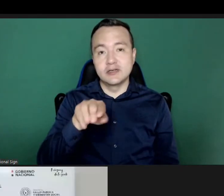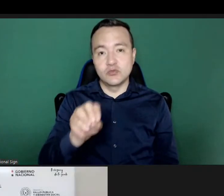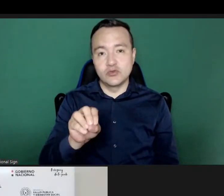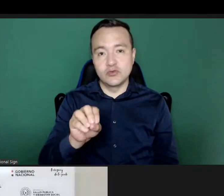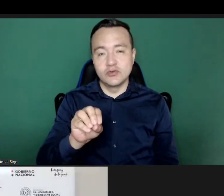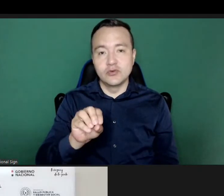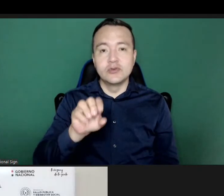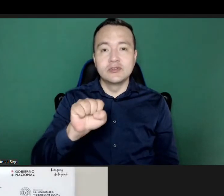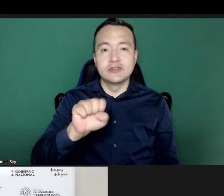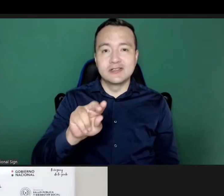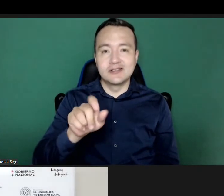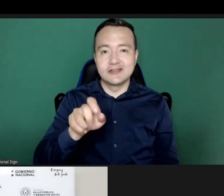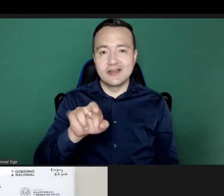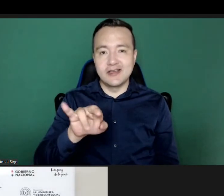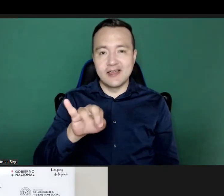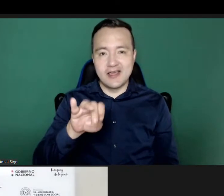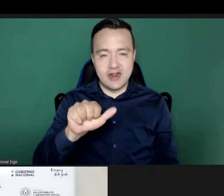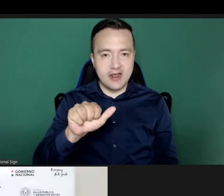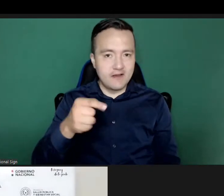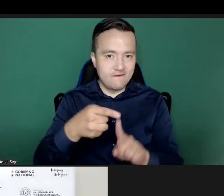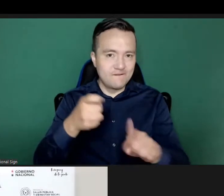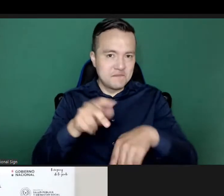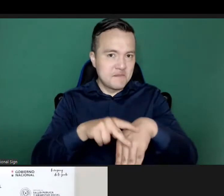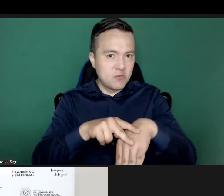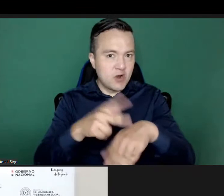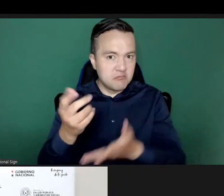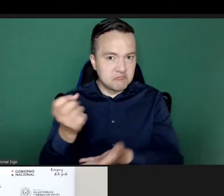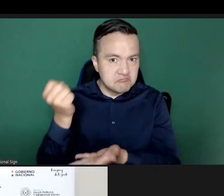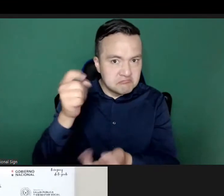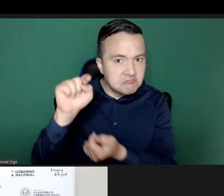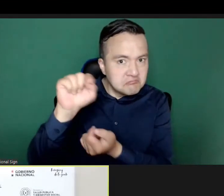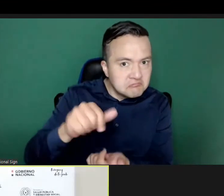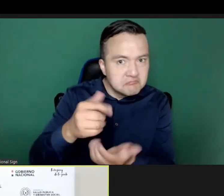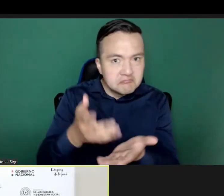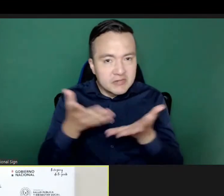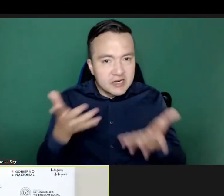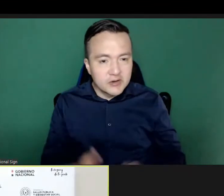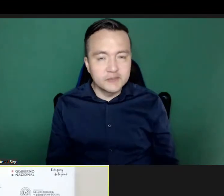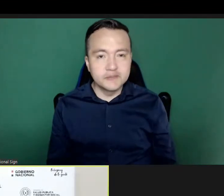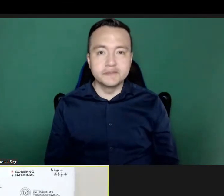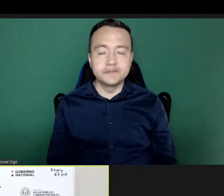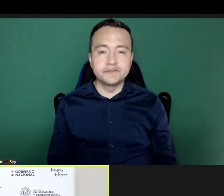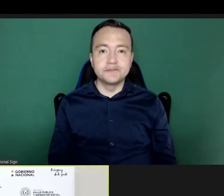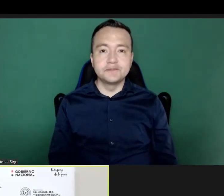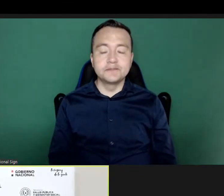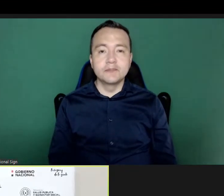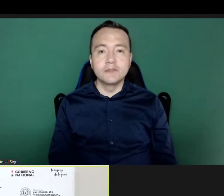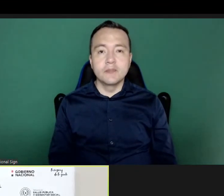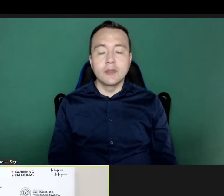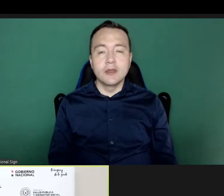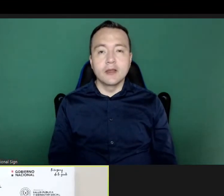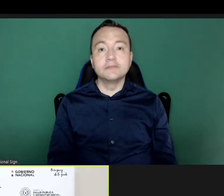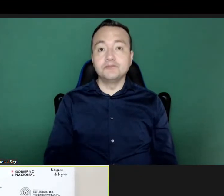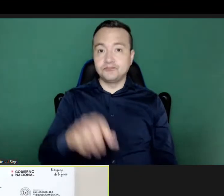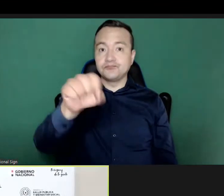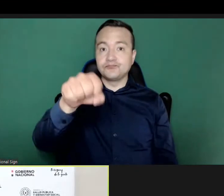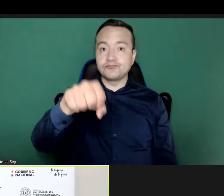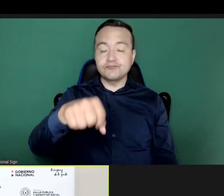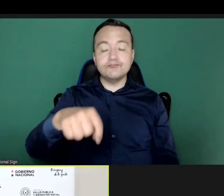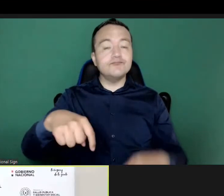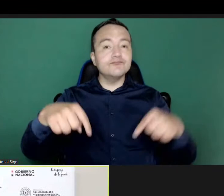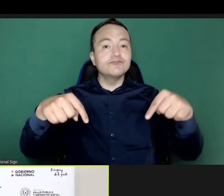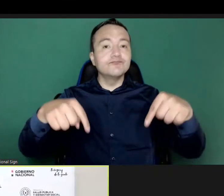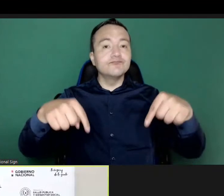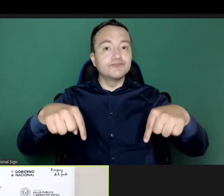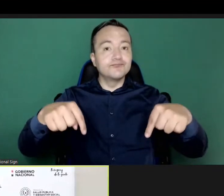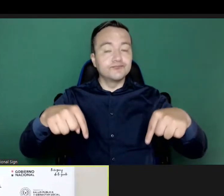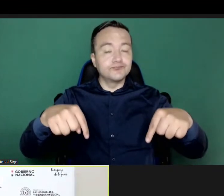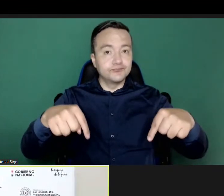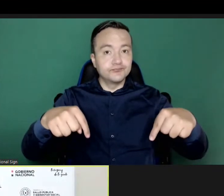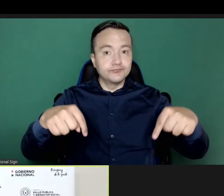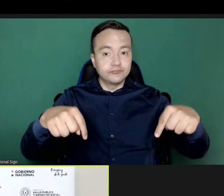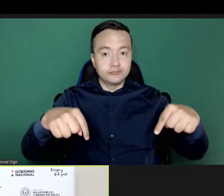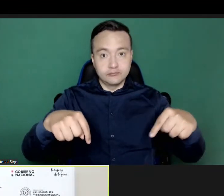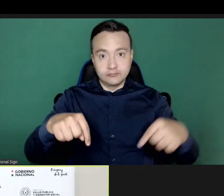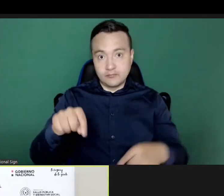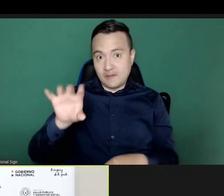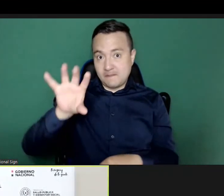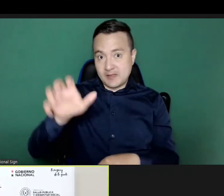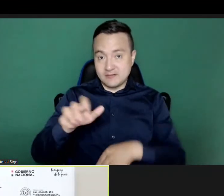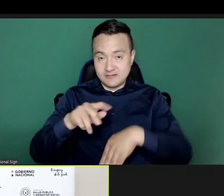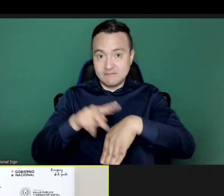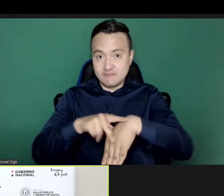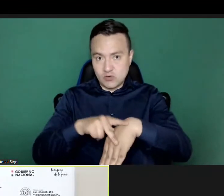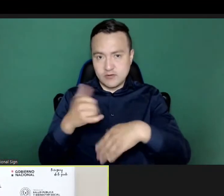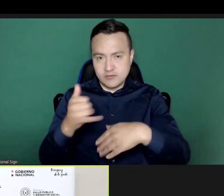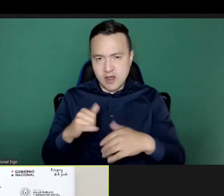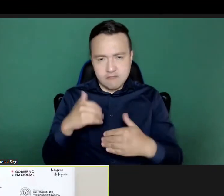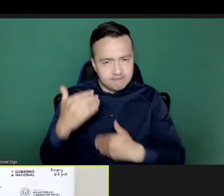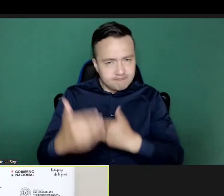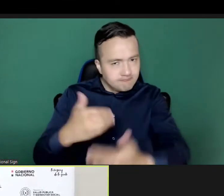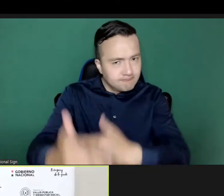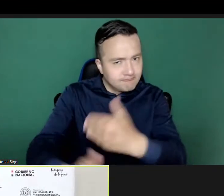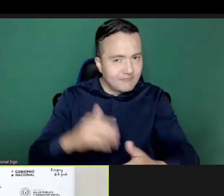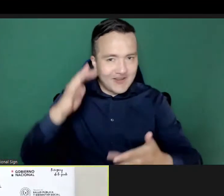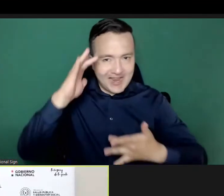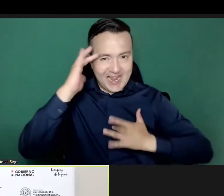Here in Paraguay, in terms of chronic disease, this is something